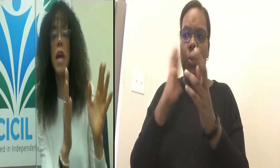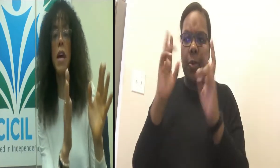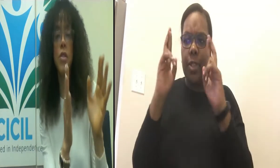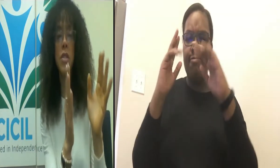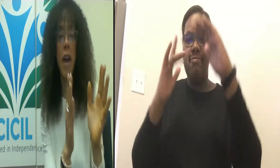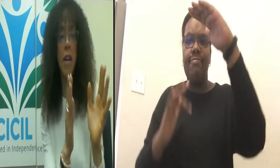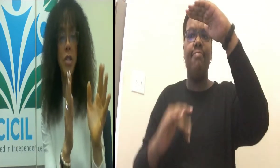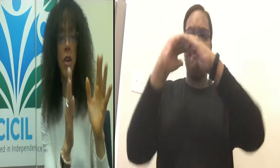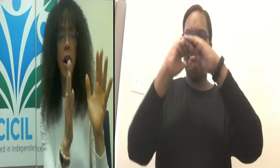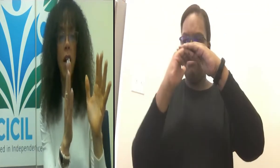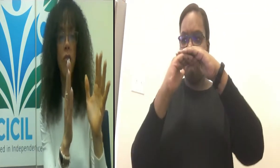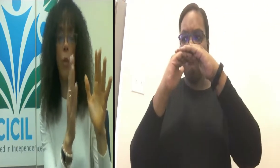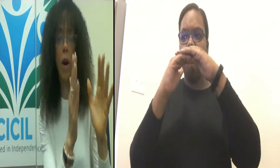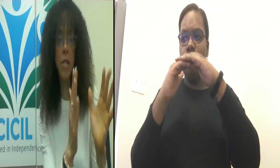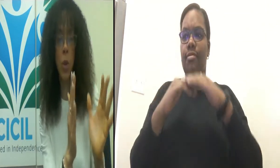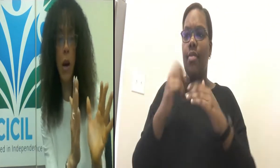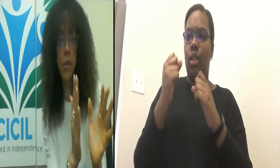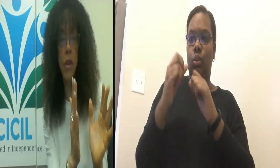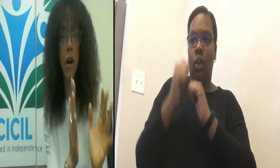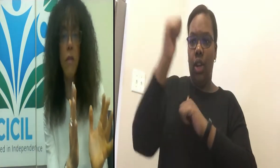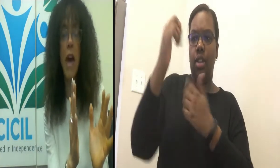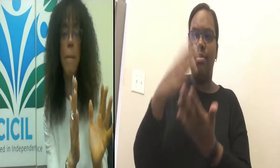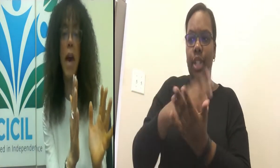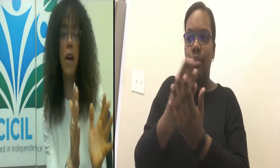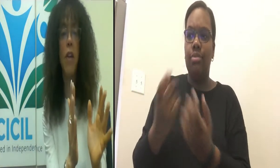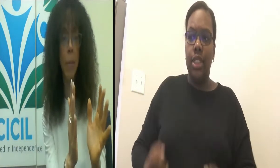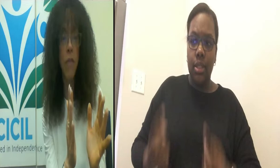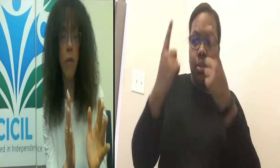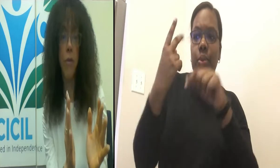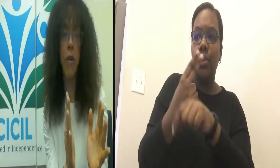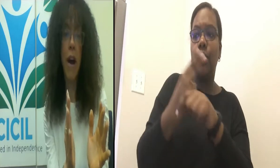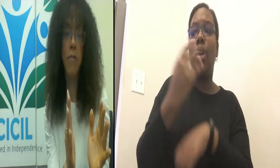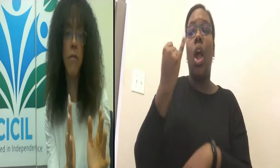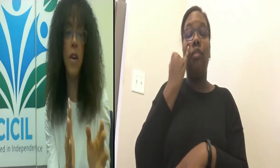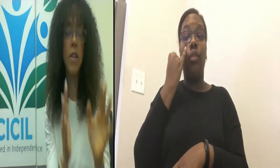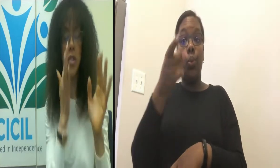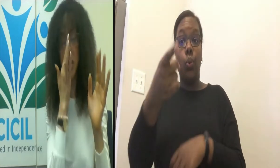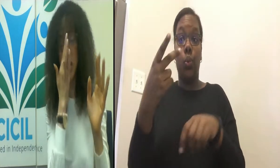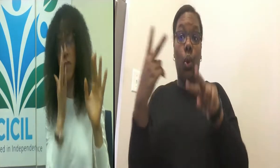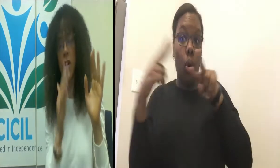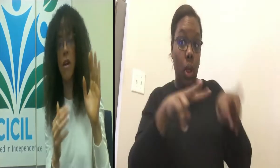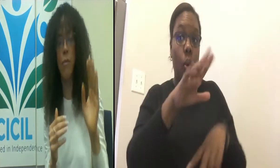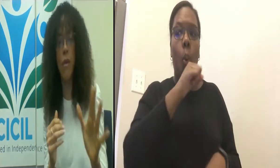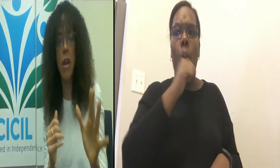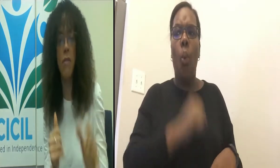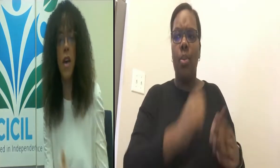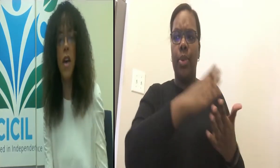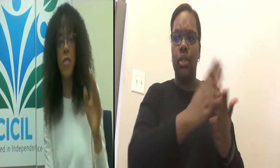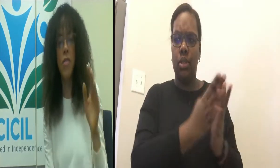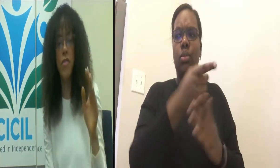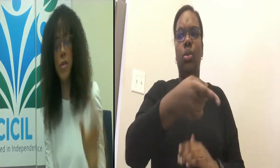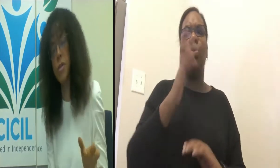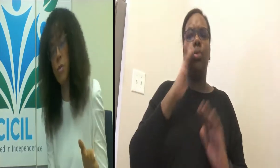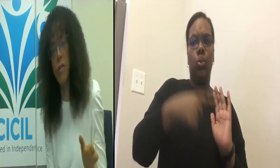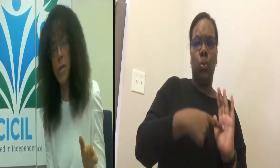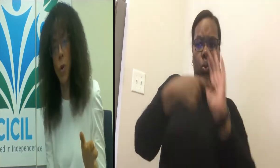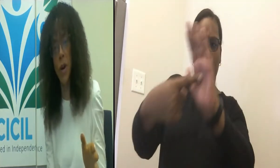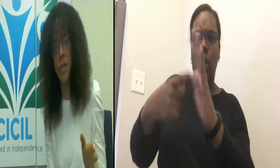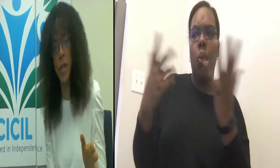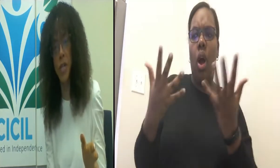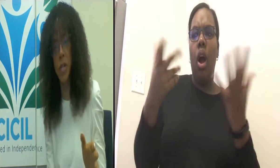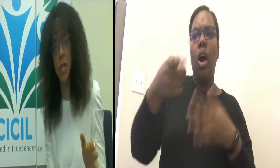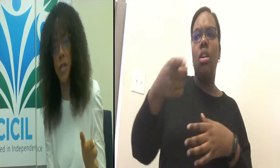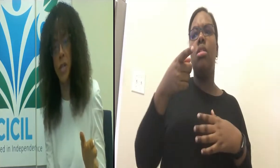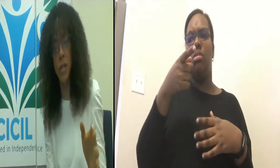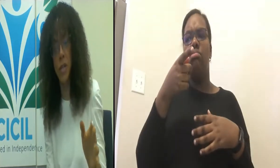position is like a thumbnail sketch of 1/12 of that panoramic photograph it's